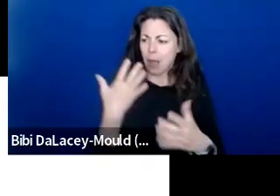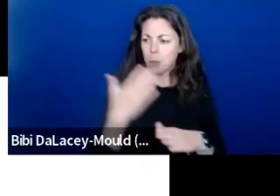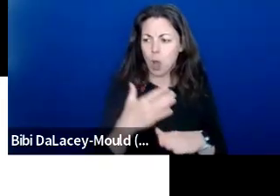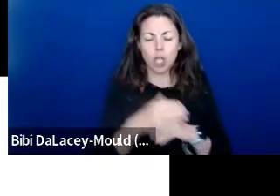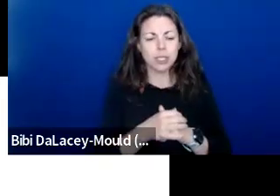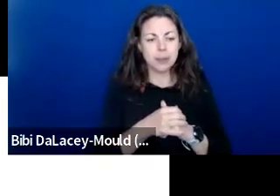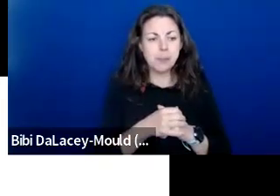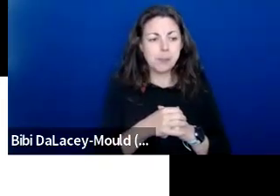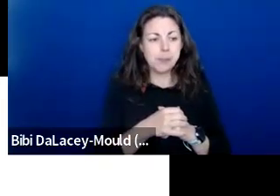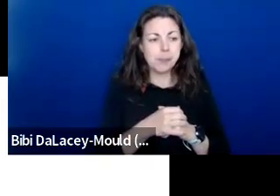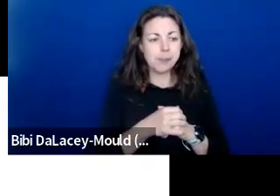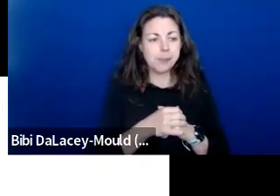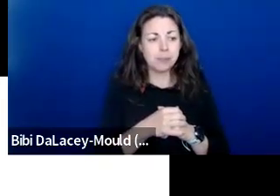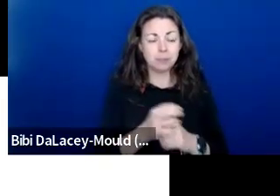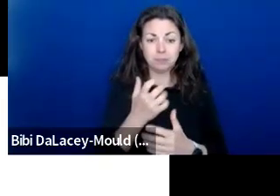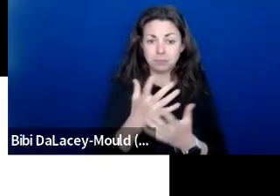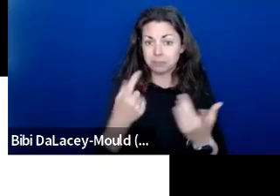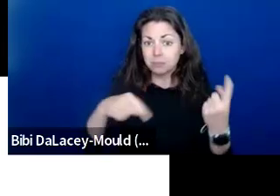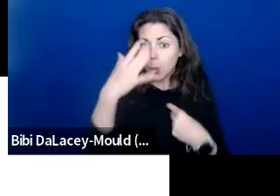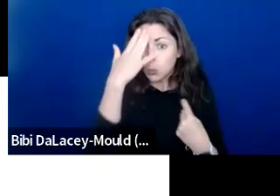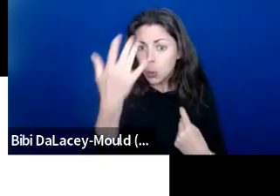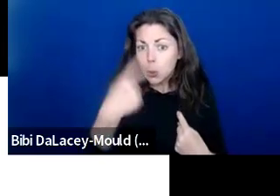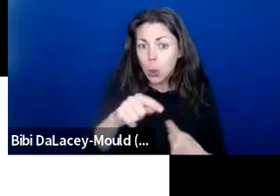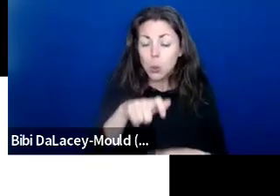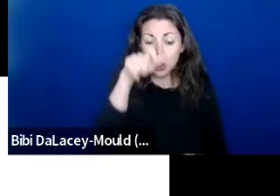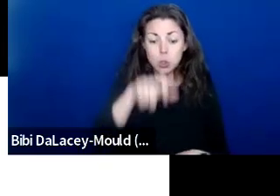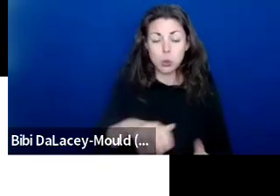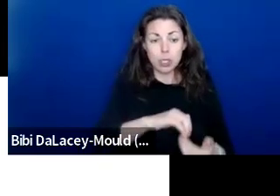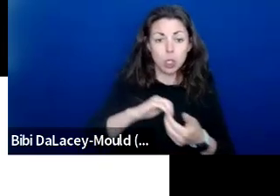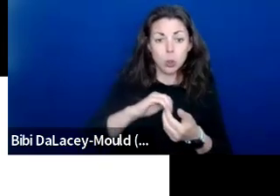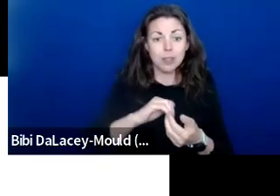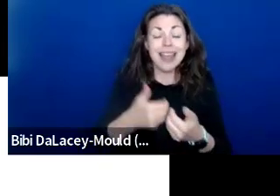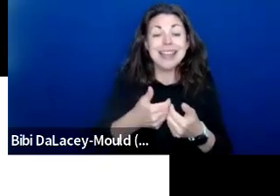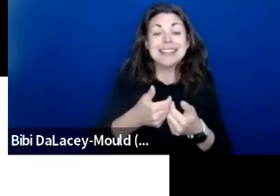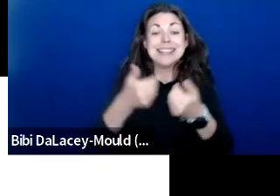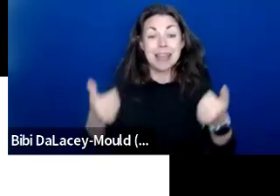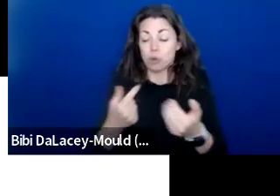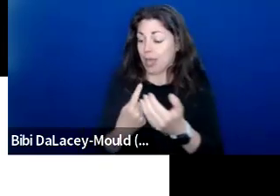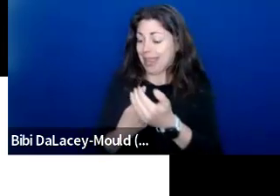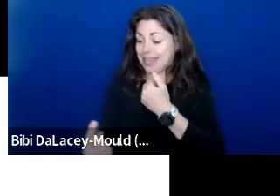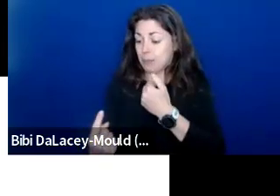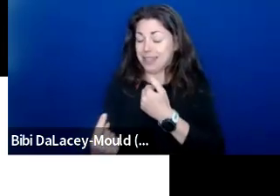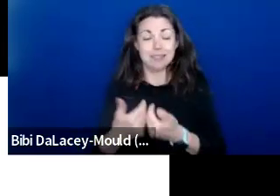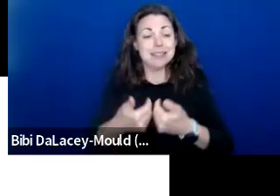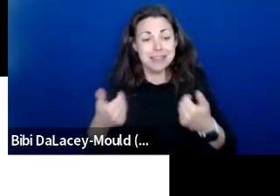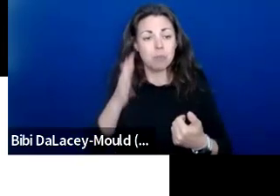So what many people may not know is that student unions are actually completely separate, independent bodies from the university,